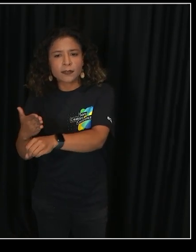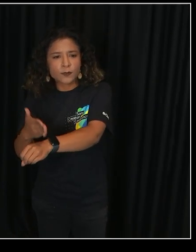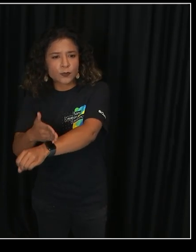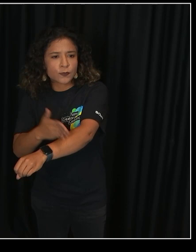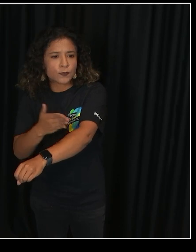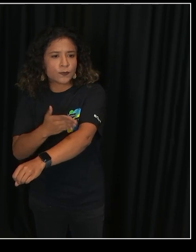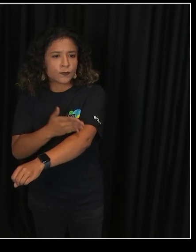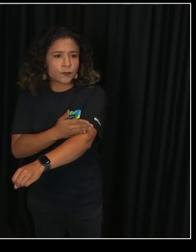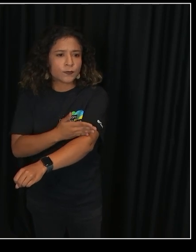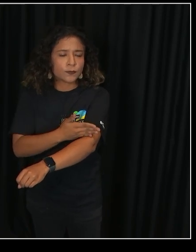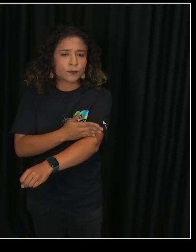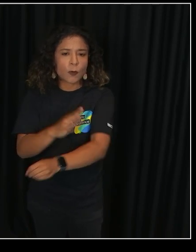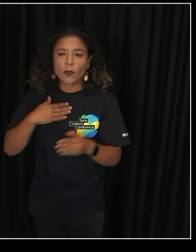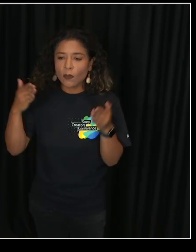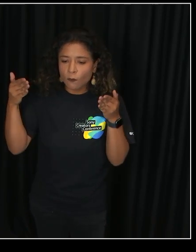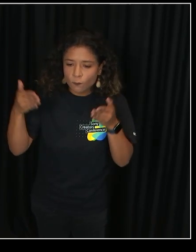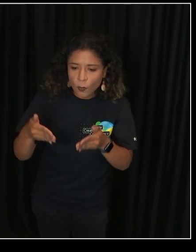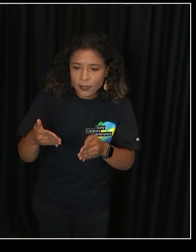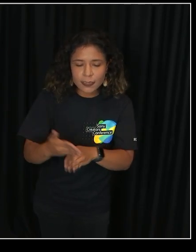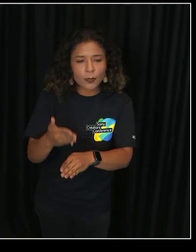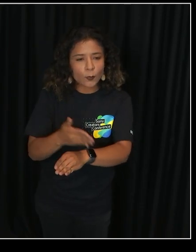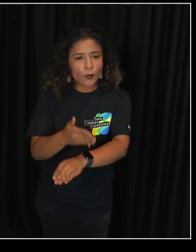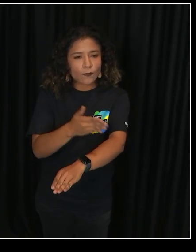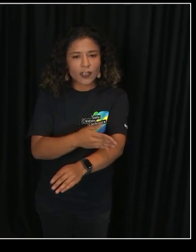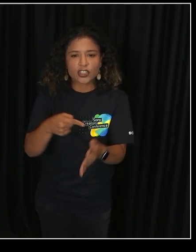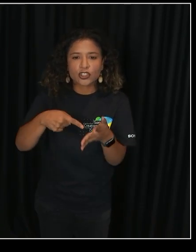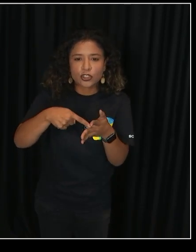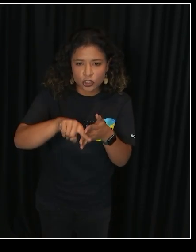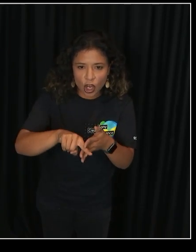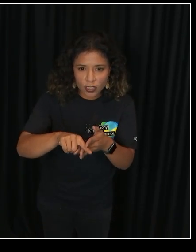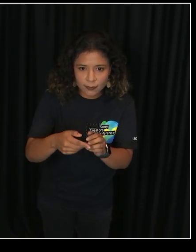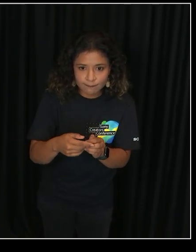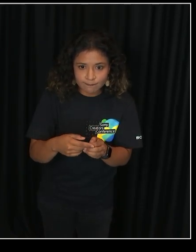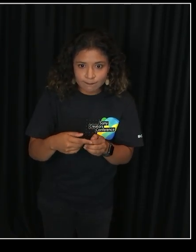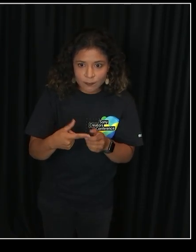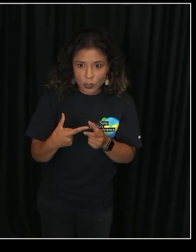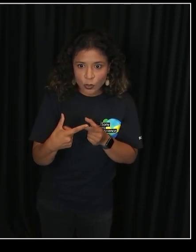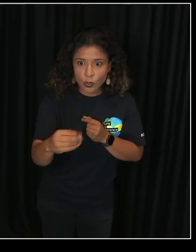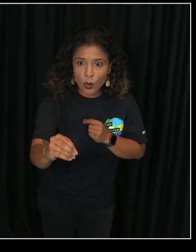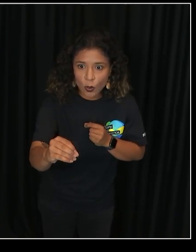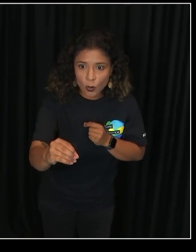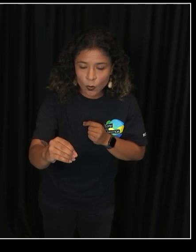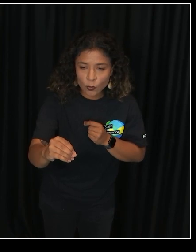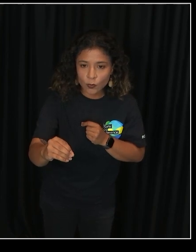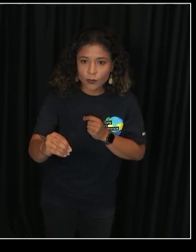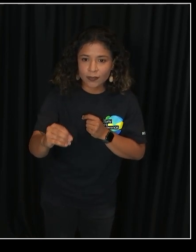We focused on improving the starts to help prepare the agent for these crazy starts against humans